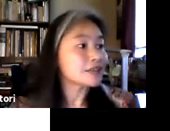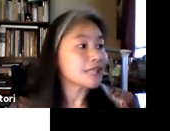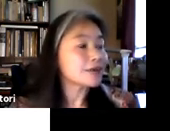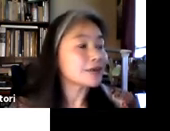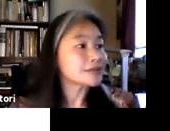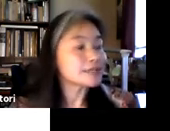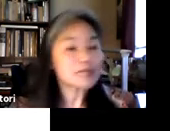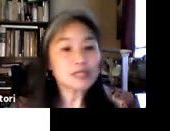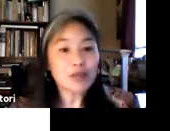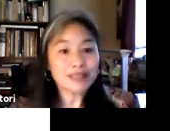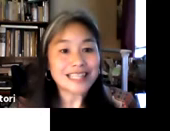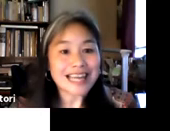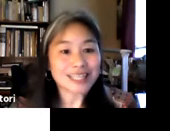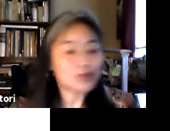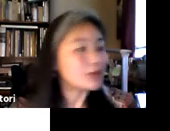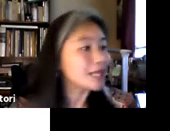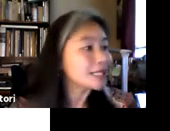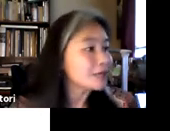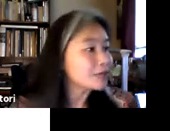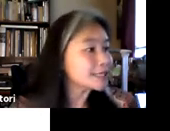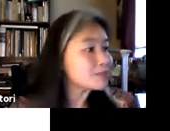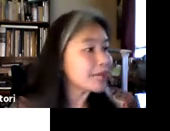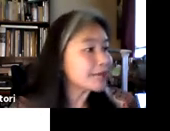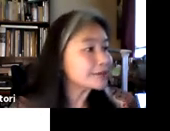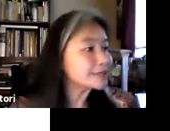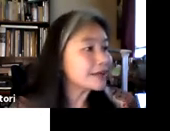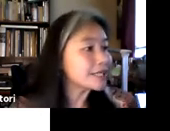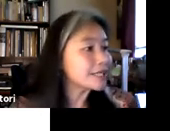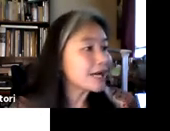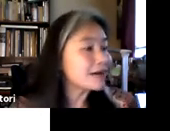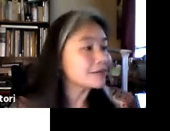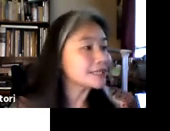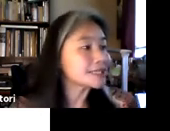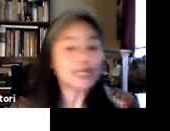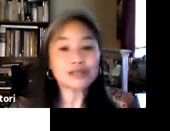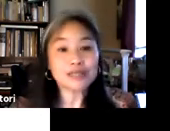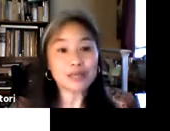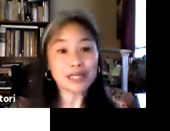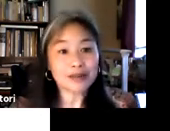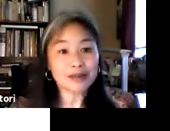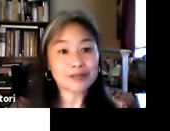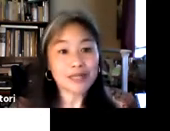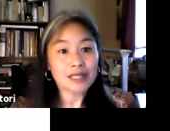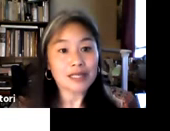very useful skill. And they identified her quickly as someone that they could work with. And they made her what's